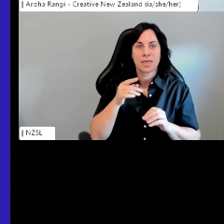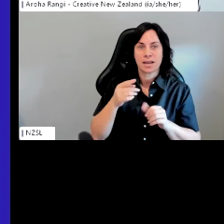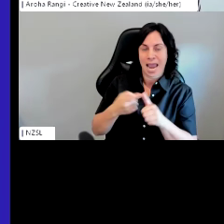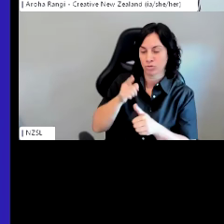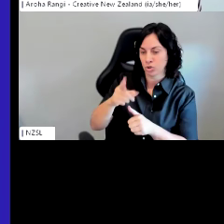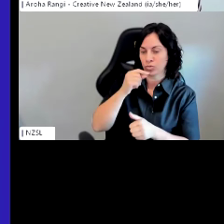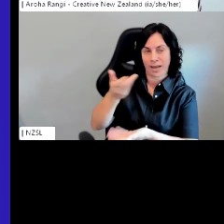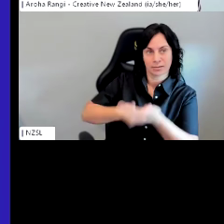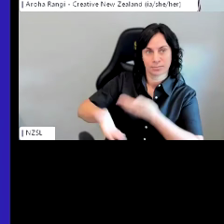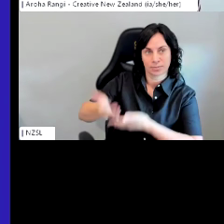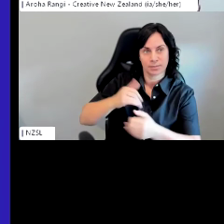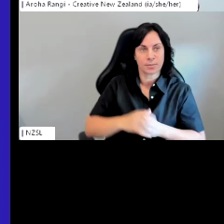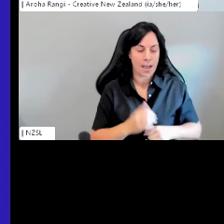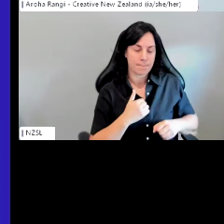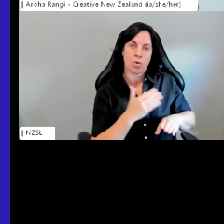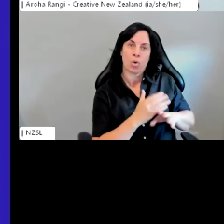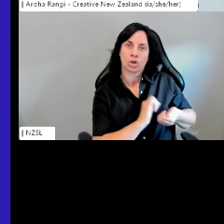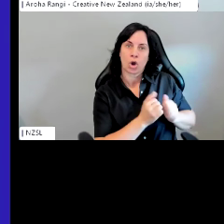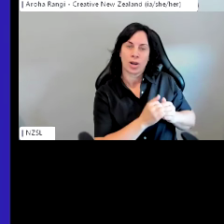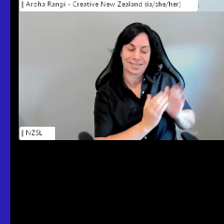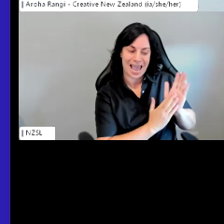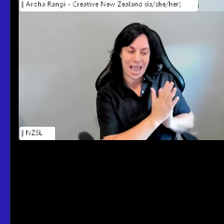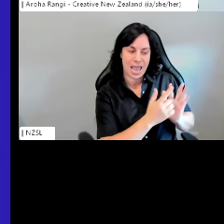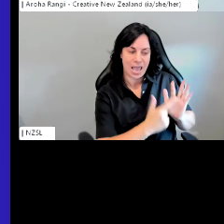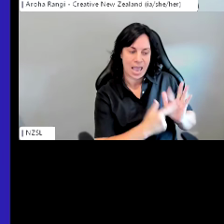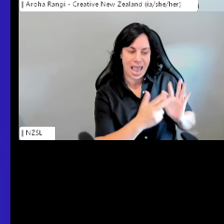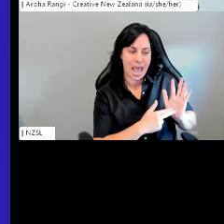and Richard are also online and they'll provide written responses to some of the questions so we